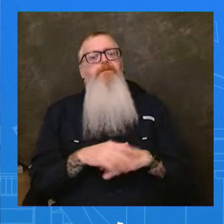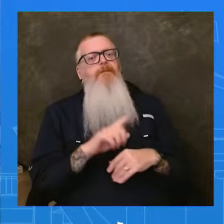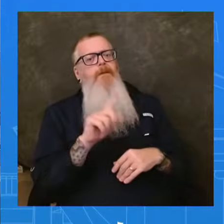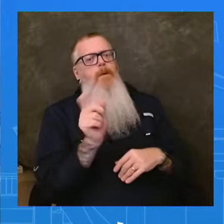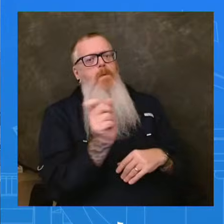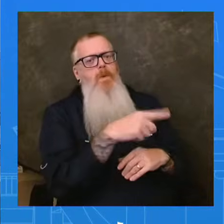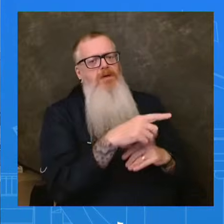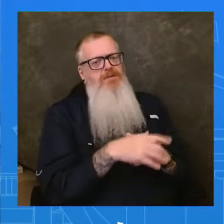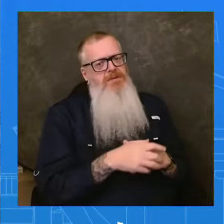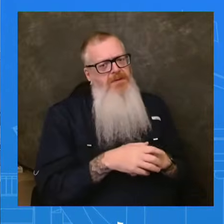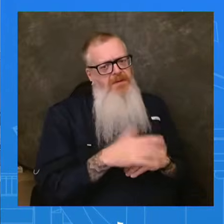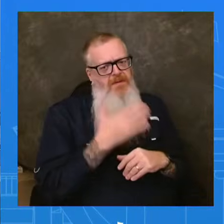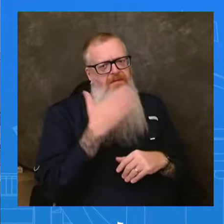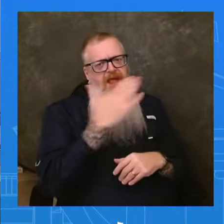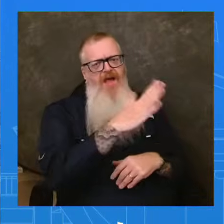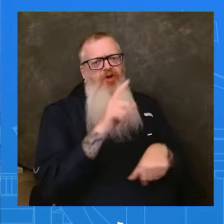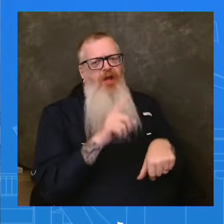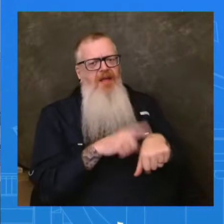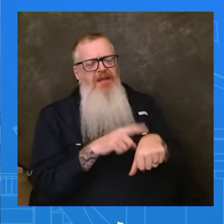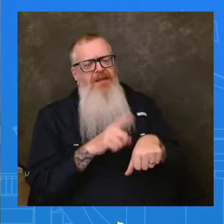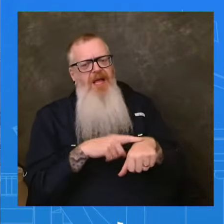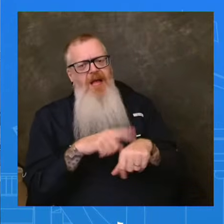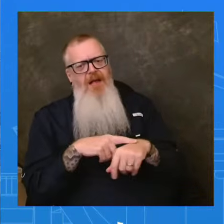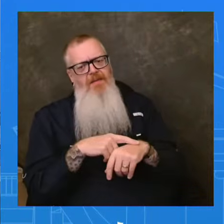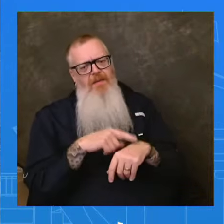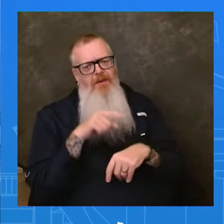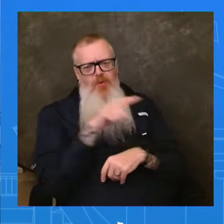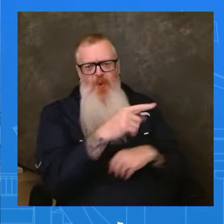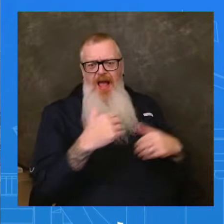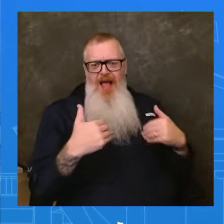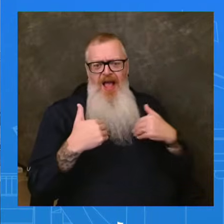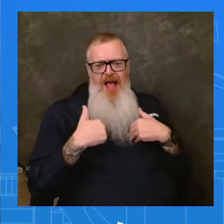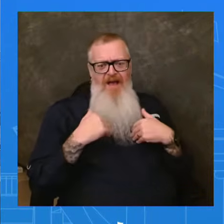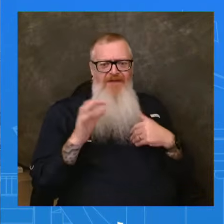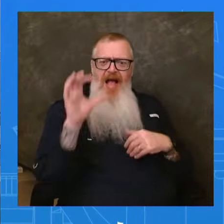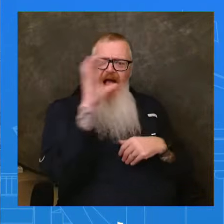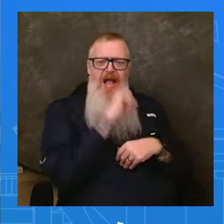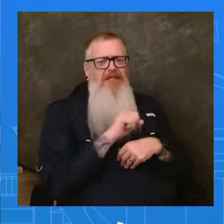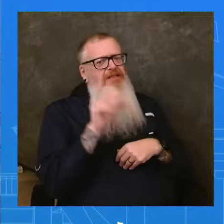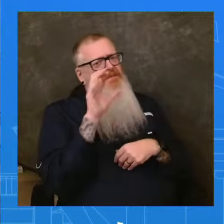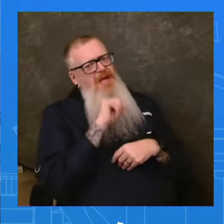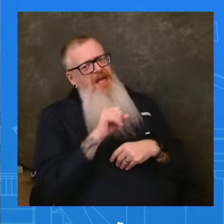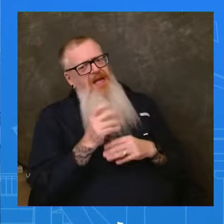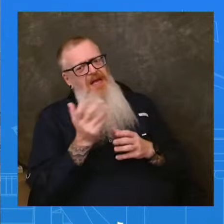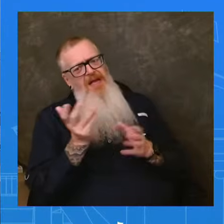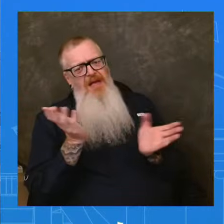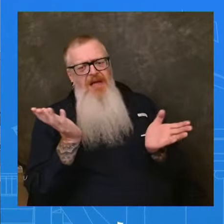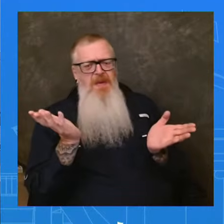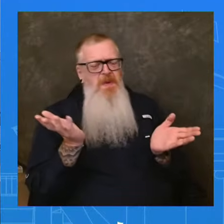of how many people are not heeding the evacuation orders and remain at risk?